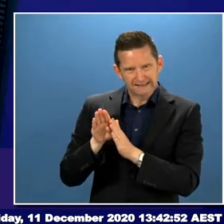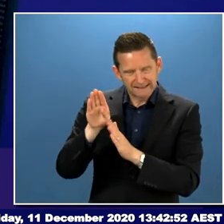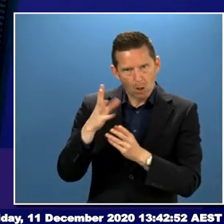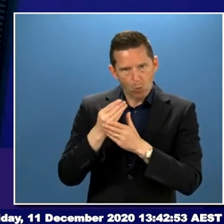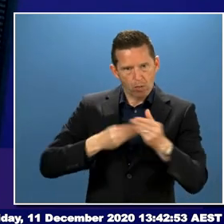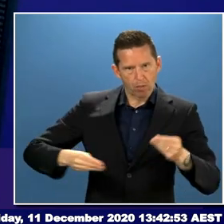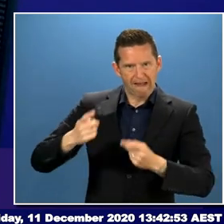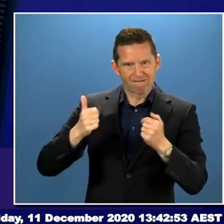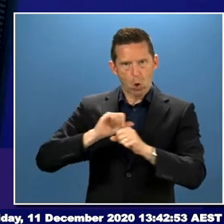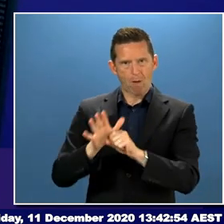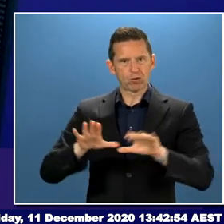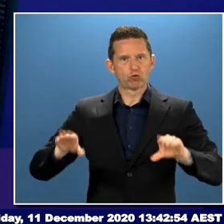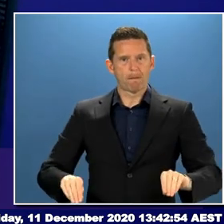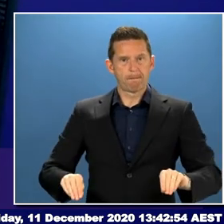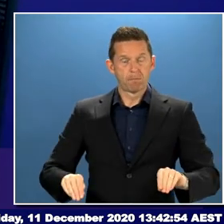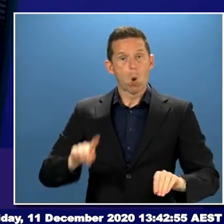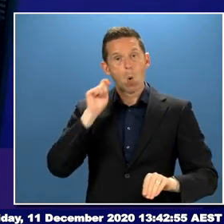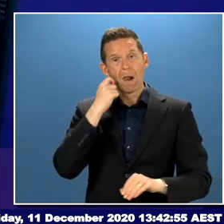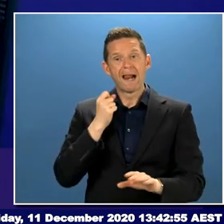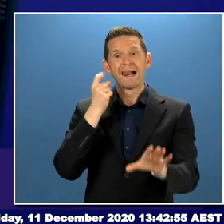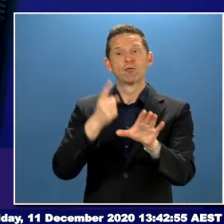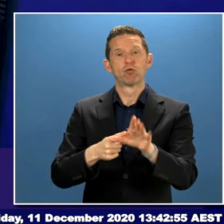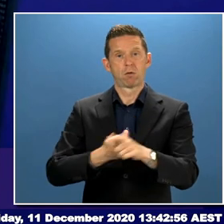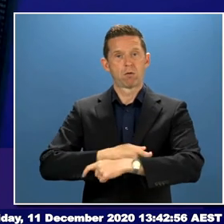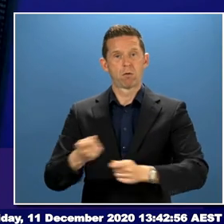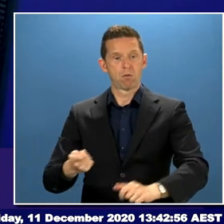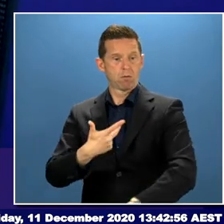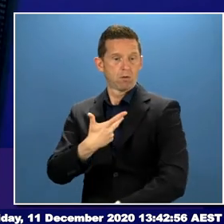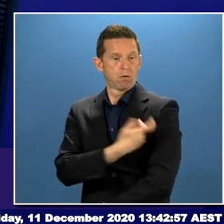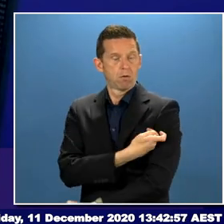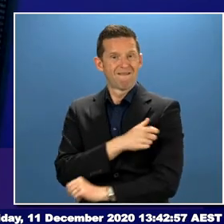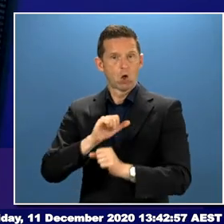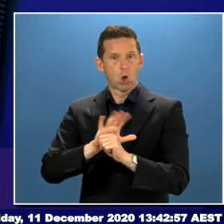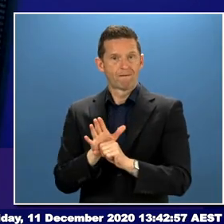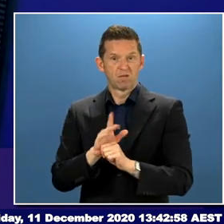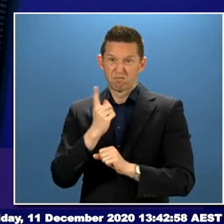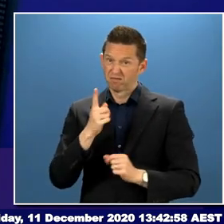an effective vaccine next year, but it still may be a protracted process.